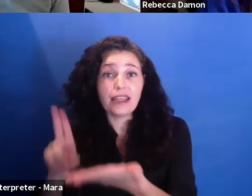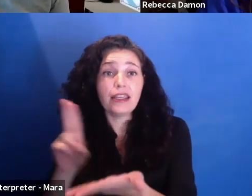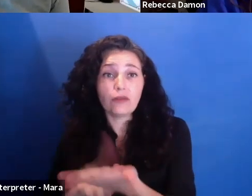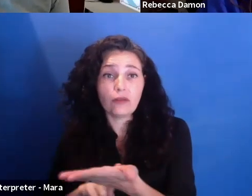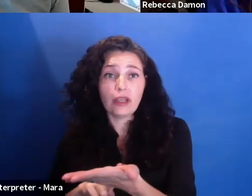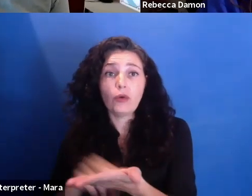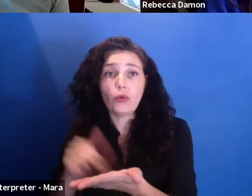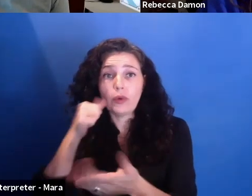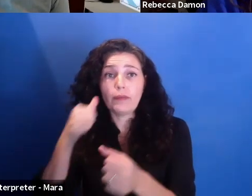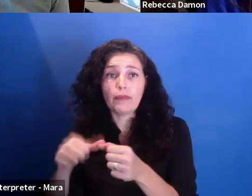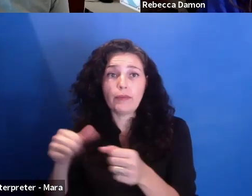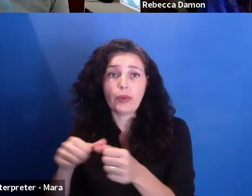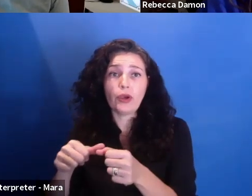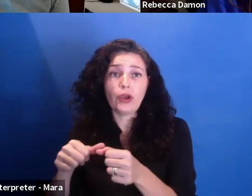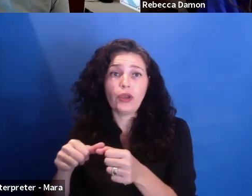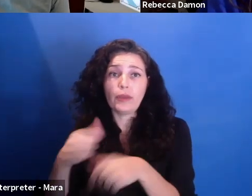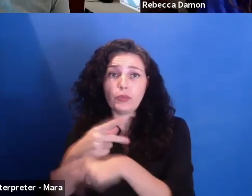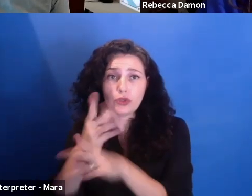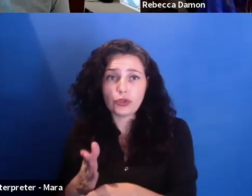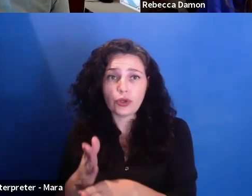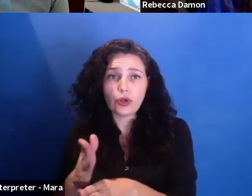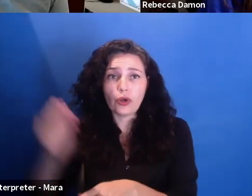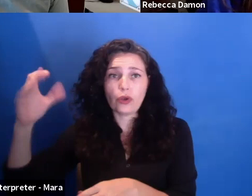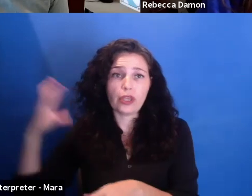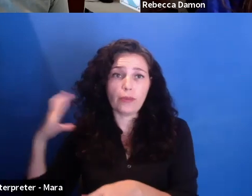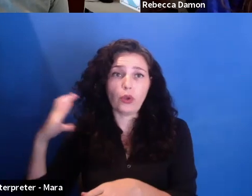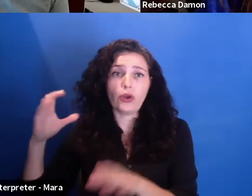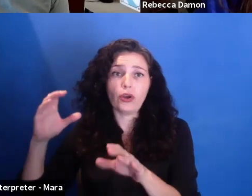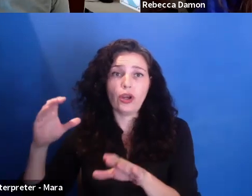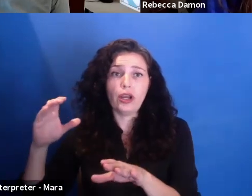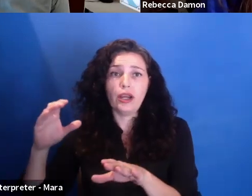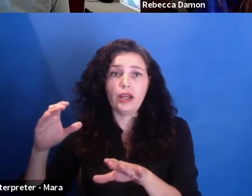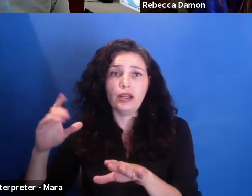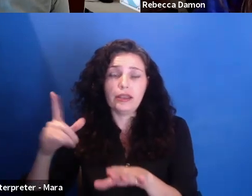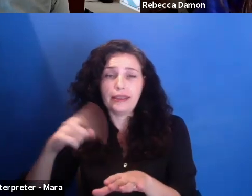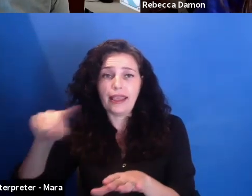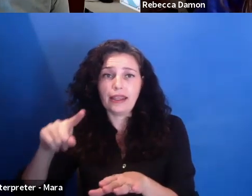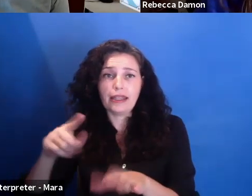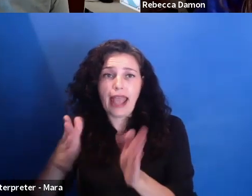can request you to waive any of your rights or require you to waive their responsibilities as an employer.